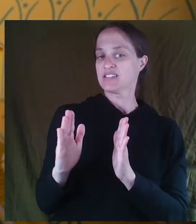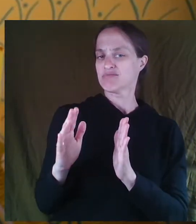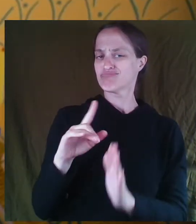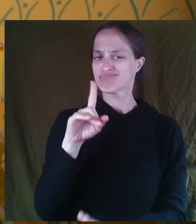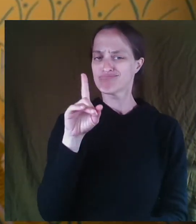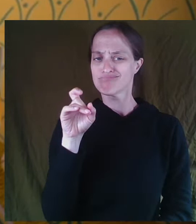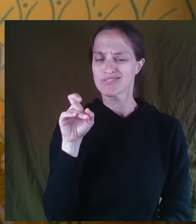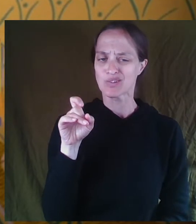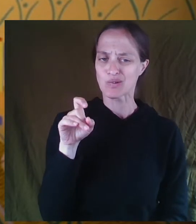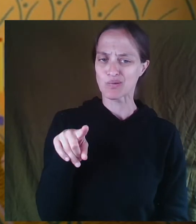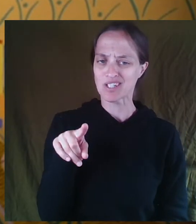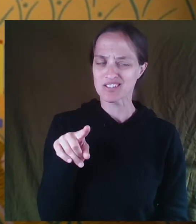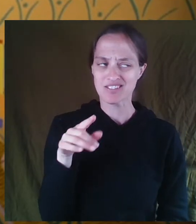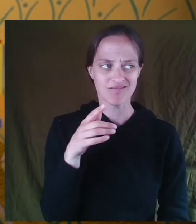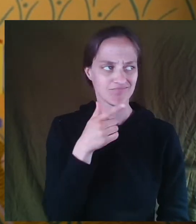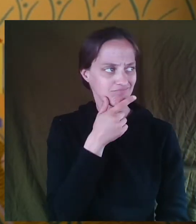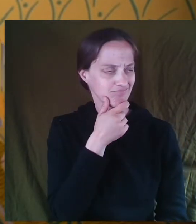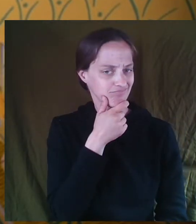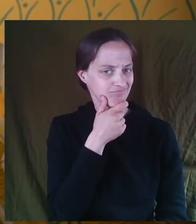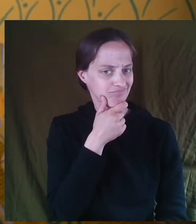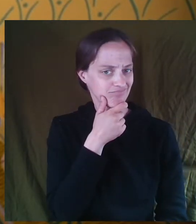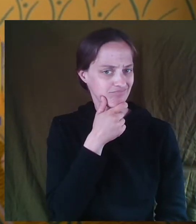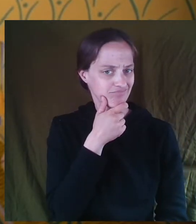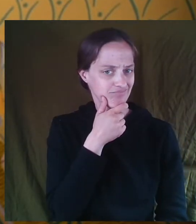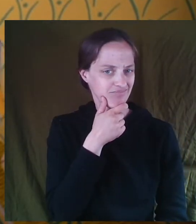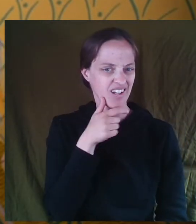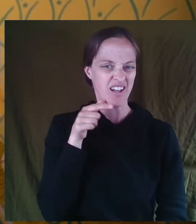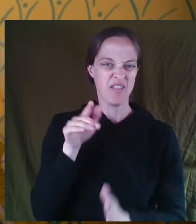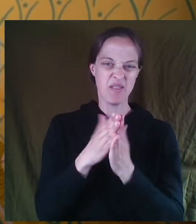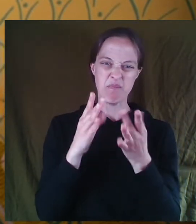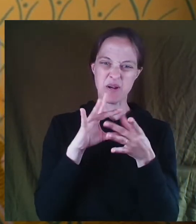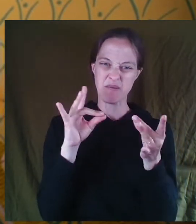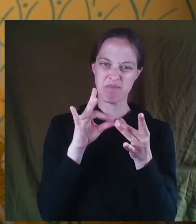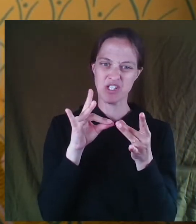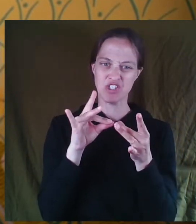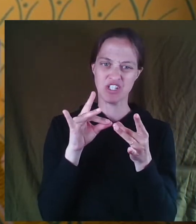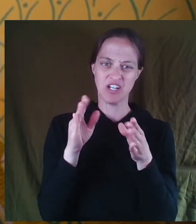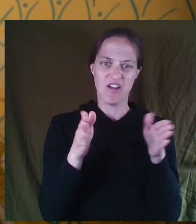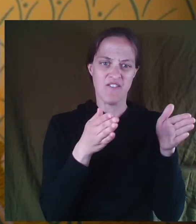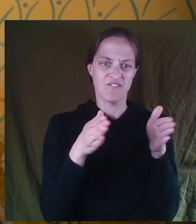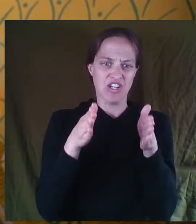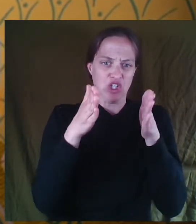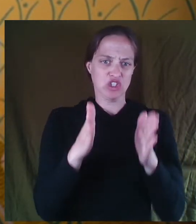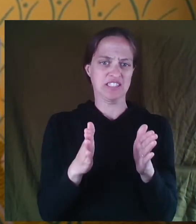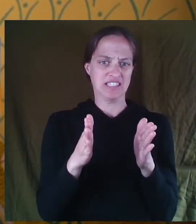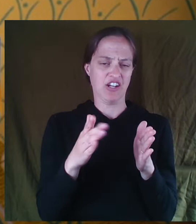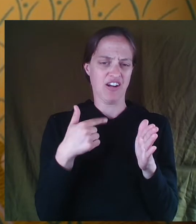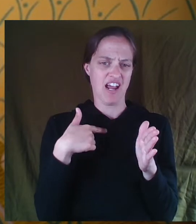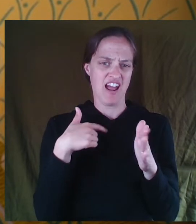My question for you is this, what is the reason they say figure skaters